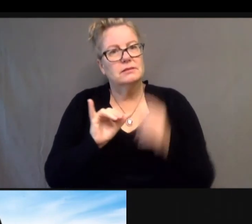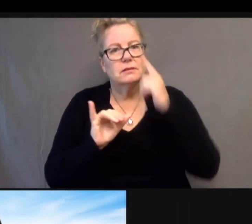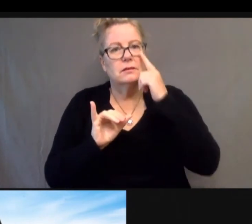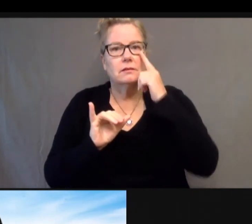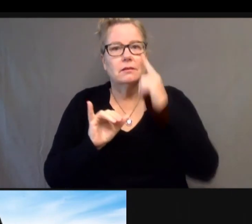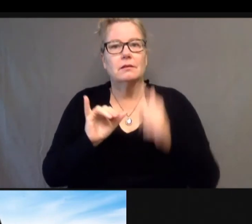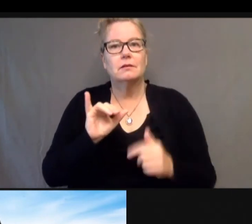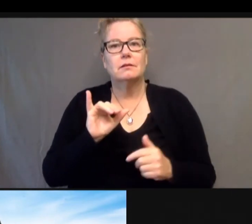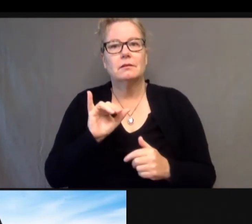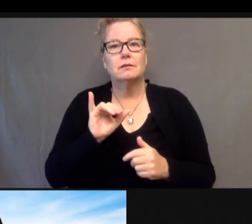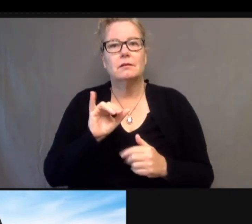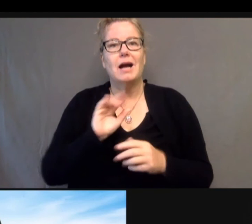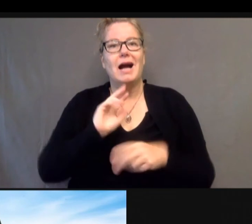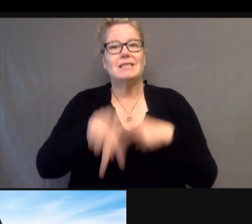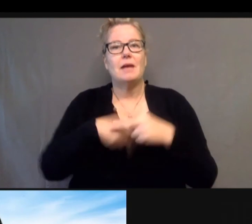So absolutely fight that.